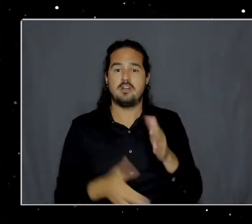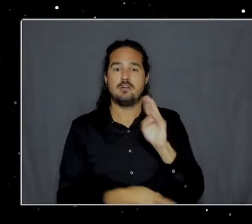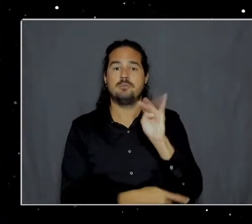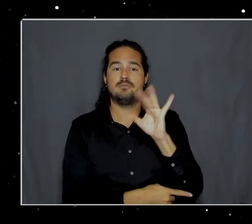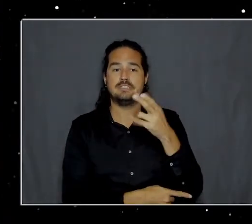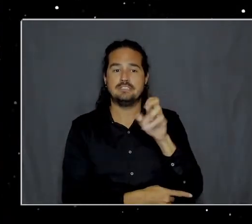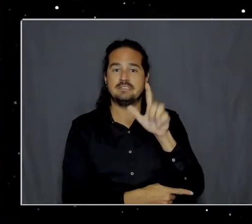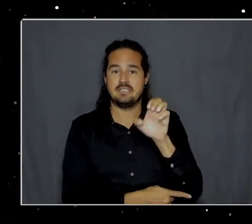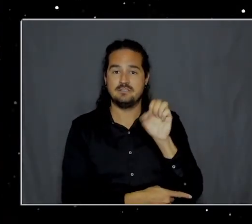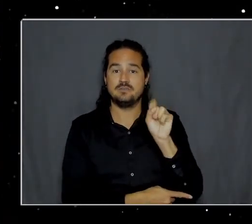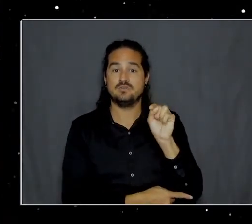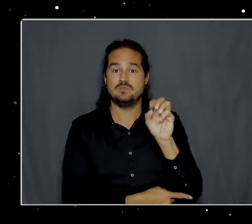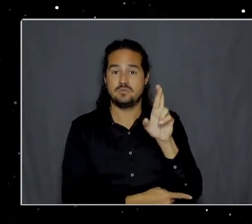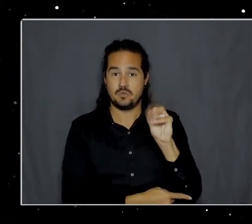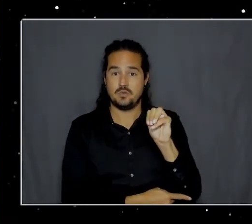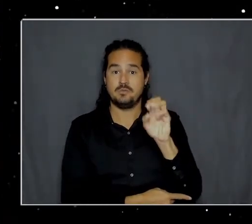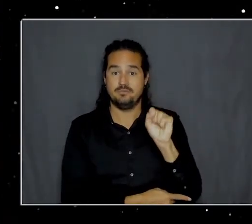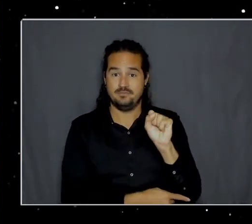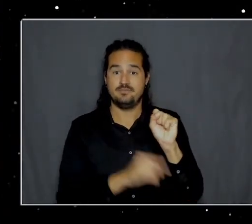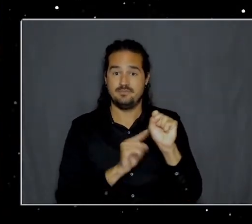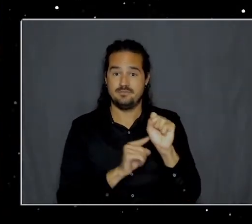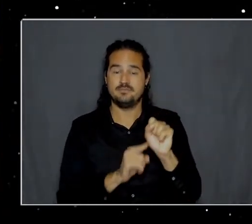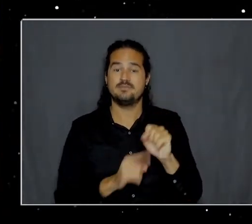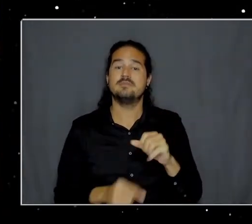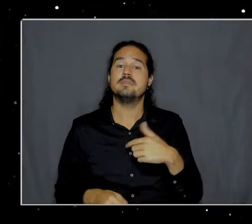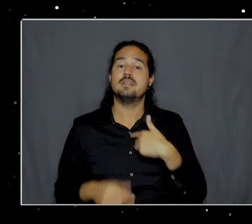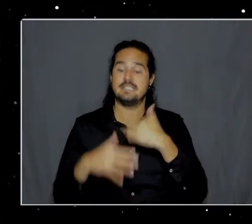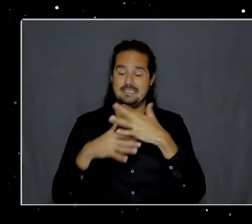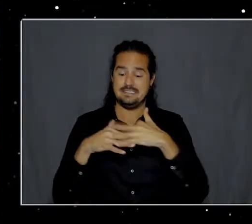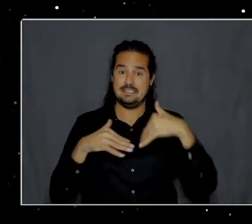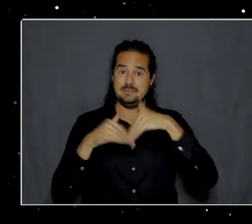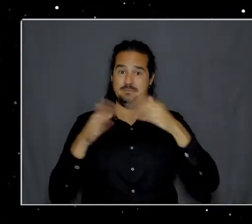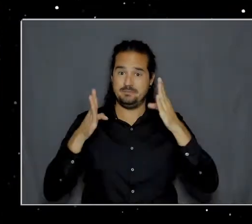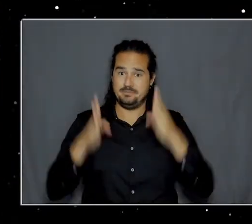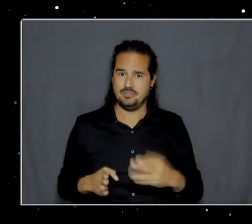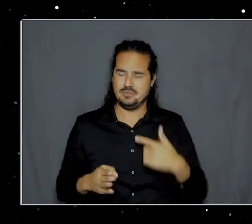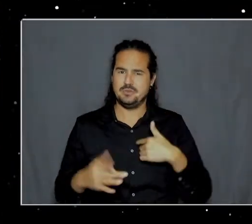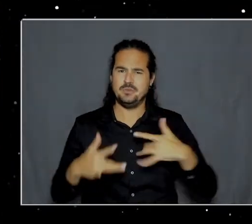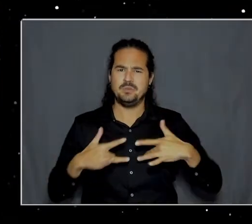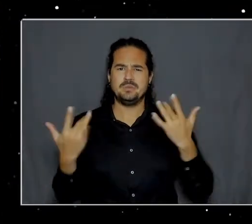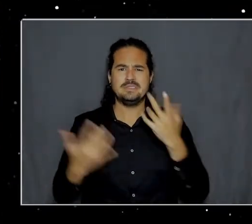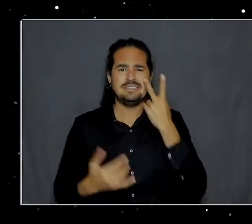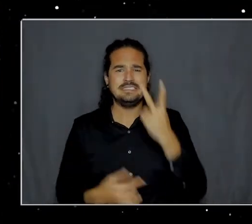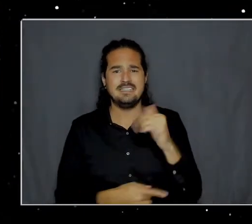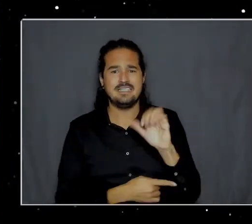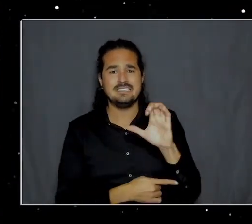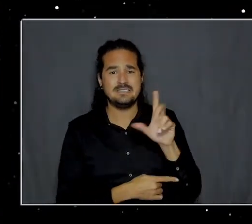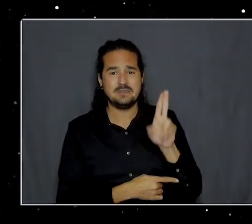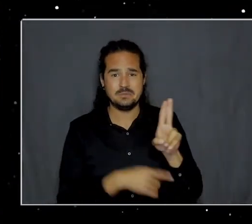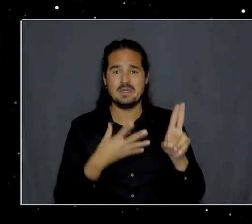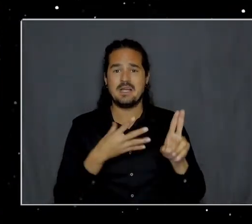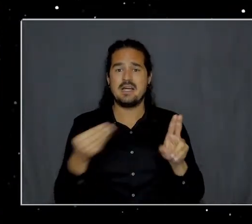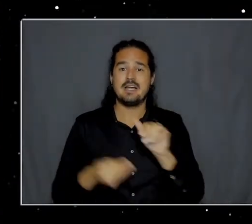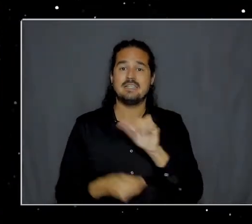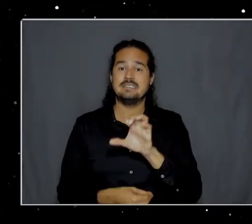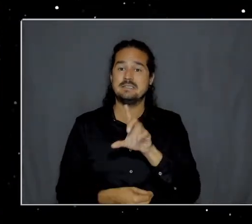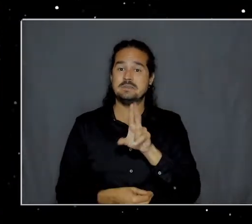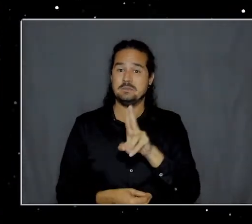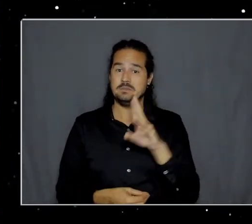DIRECTOR, MICHELE STORMS. AS AN INDIGENOUS PERSON, I'M SO EXCITED TO SEE ACLU AND ACLU OF